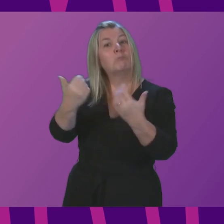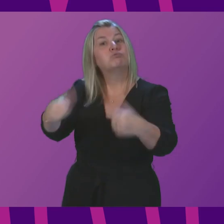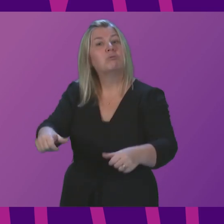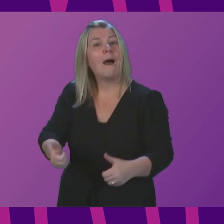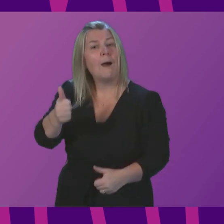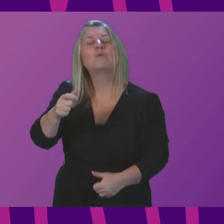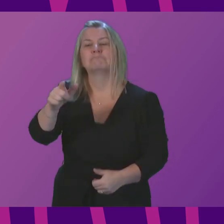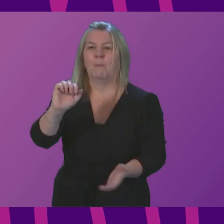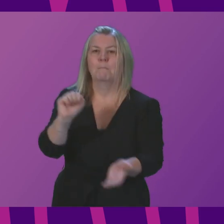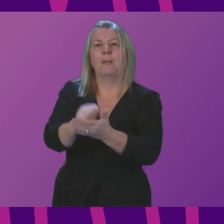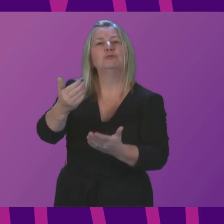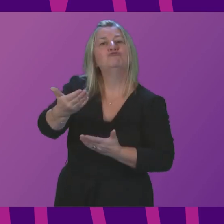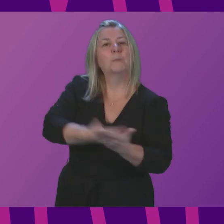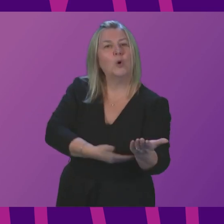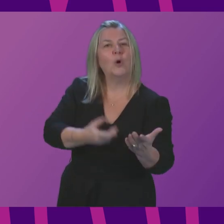now?